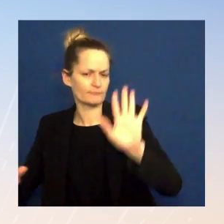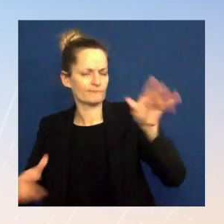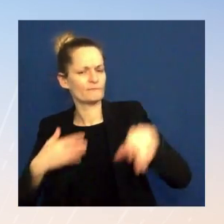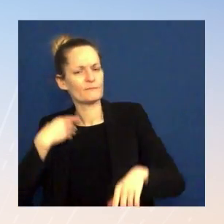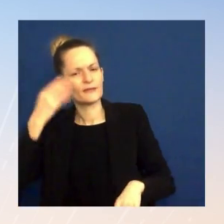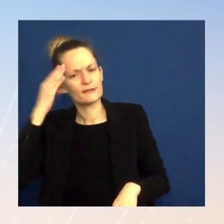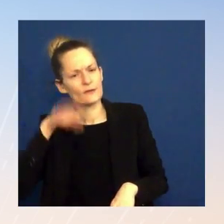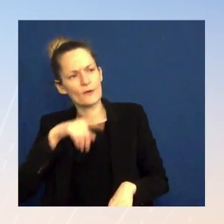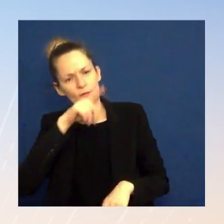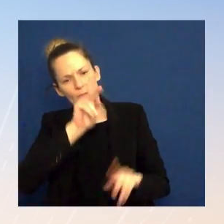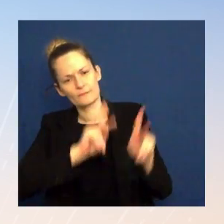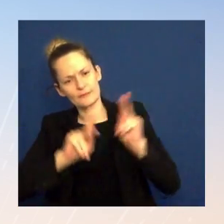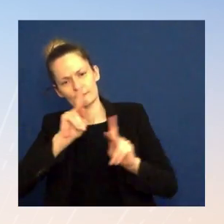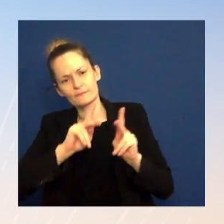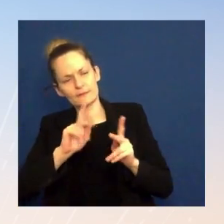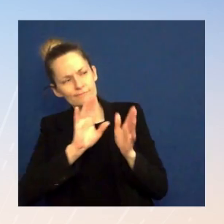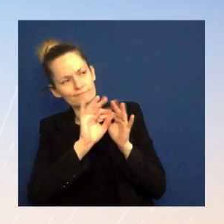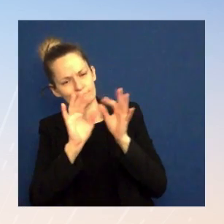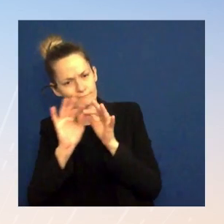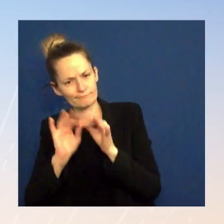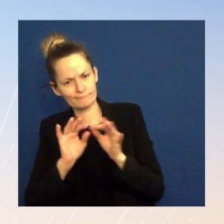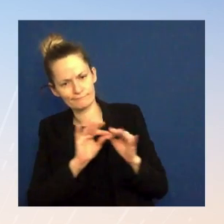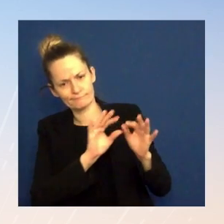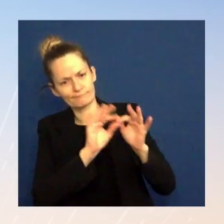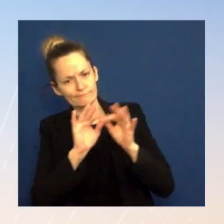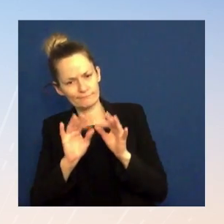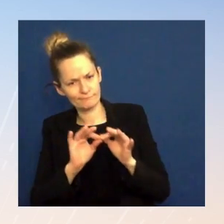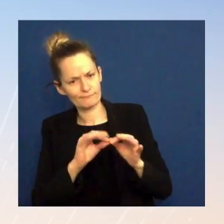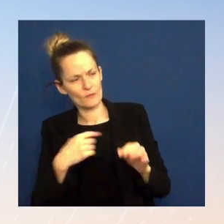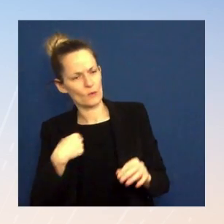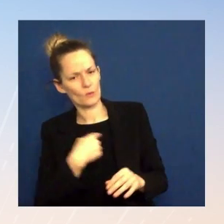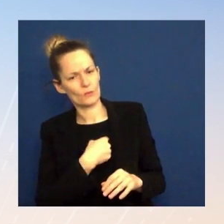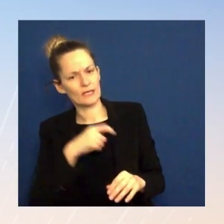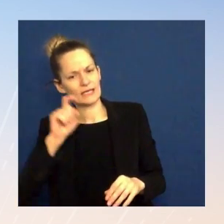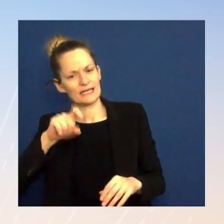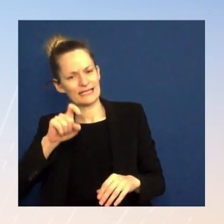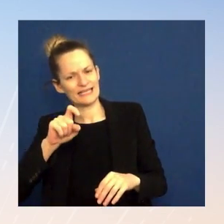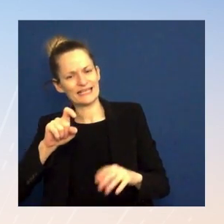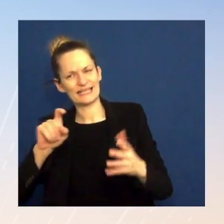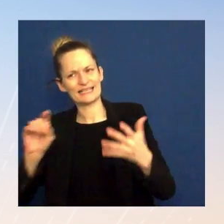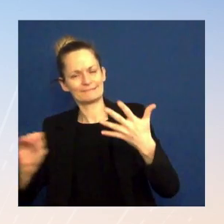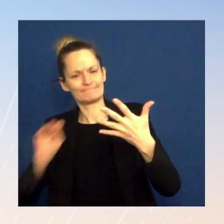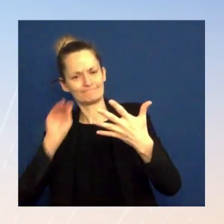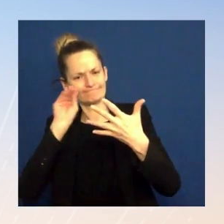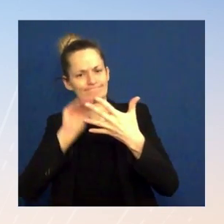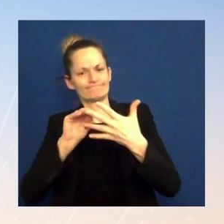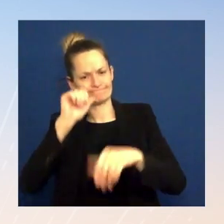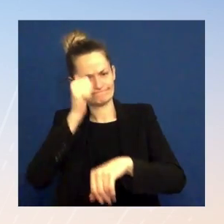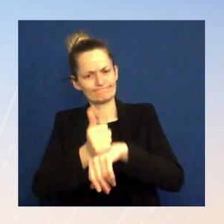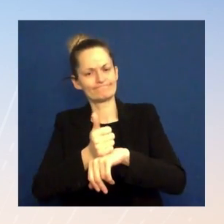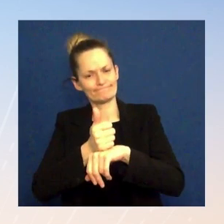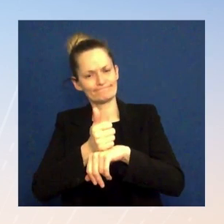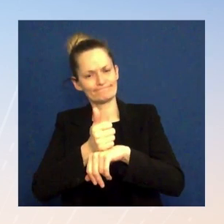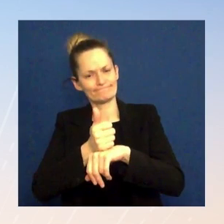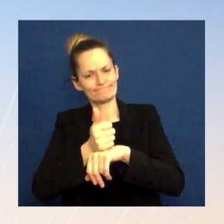to make these major conversions that they need to make. So, how do you get to these 2030 goals focusing on incentives?